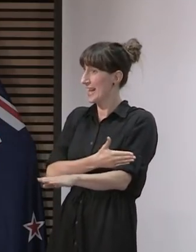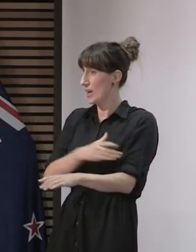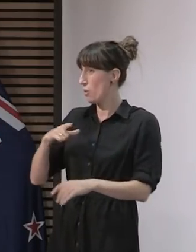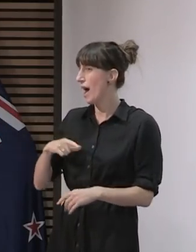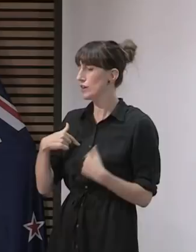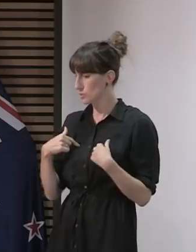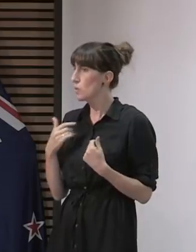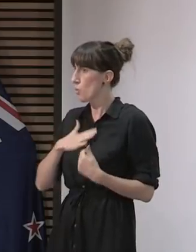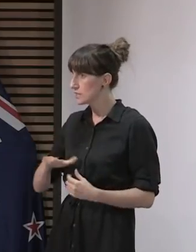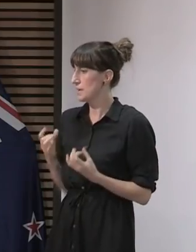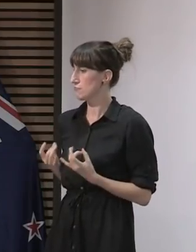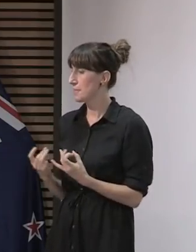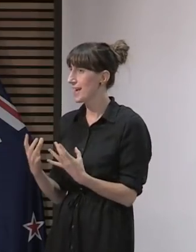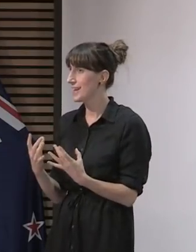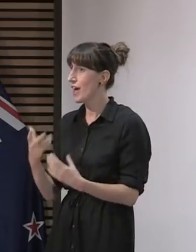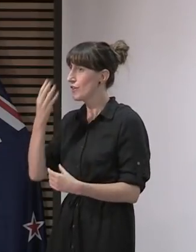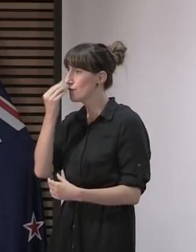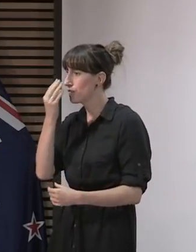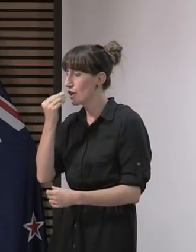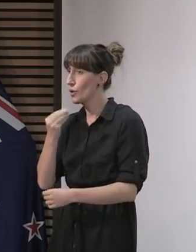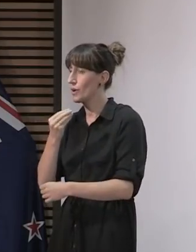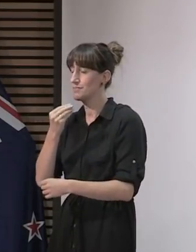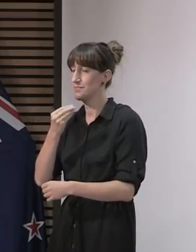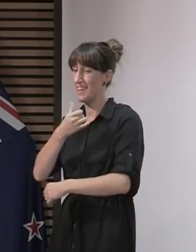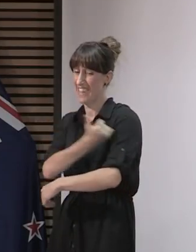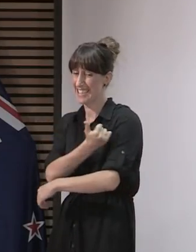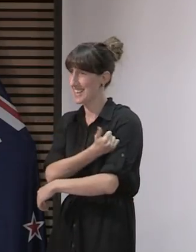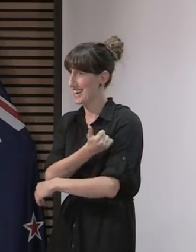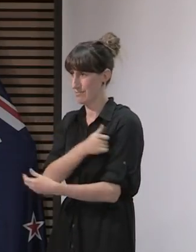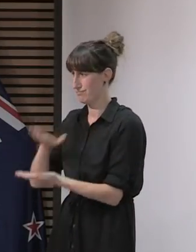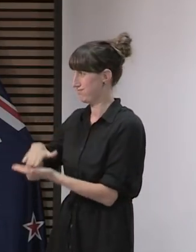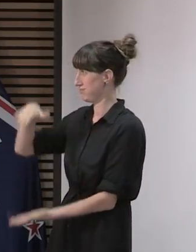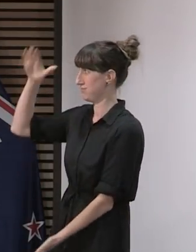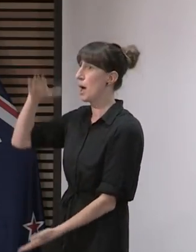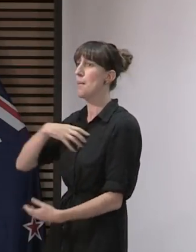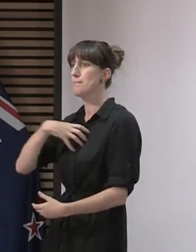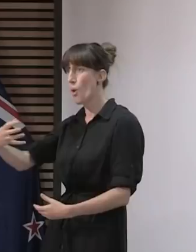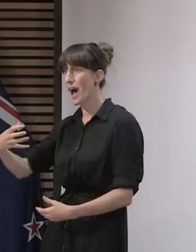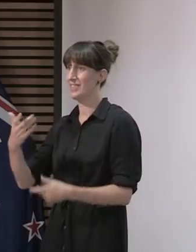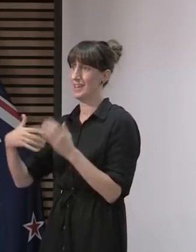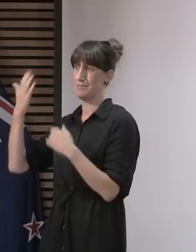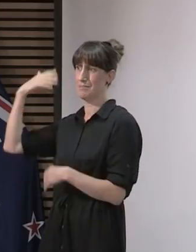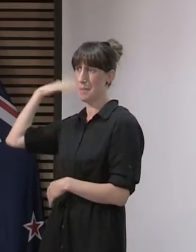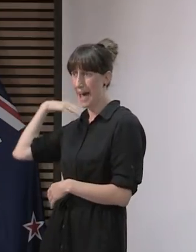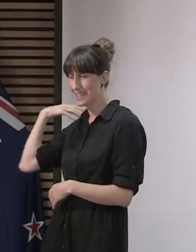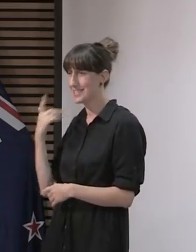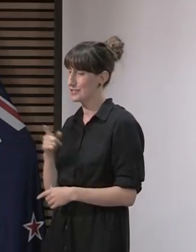We have more flu vaccine than we would usually offer as well. I disagree with their assessment of the flu vaccine.